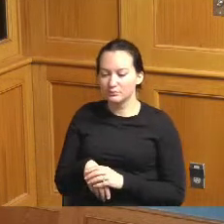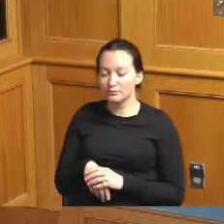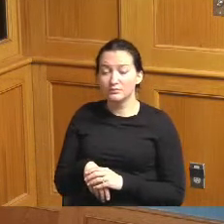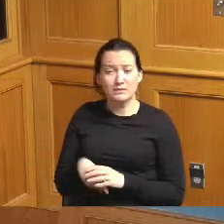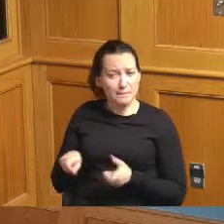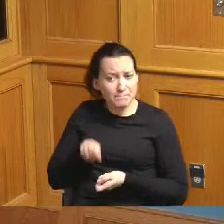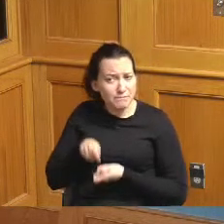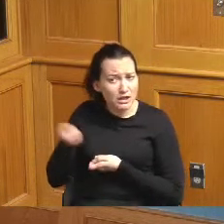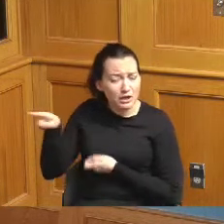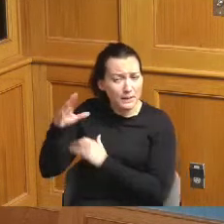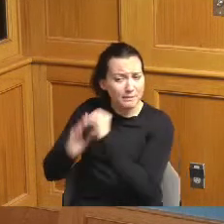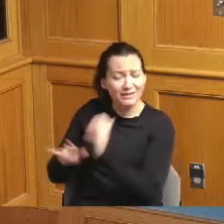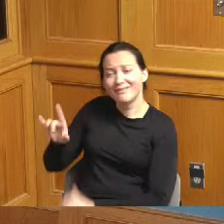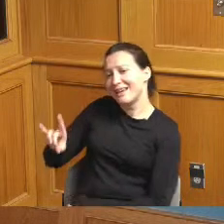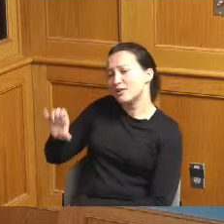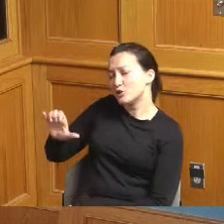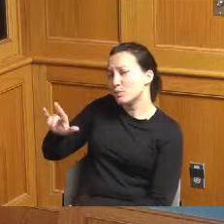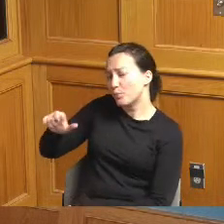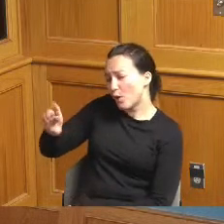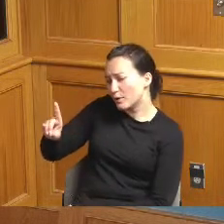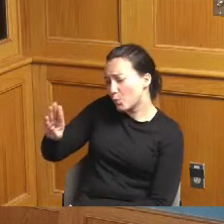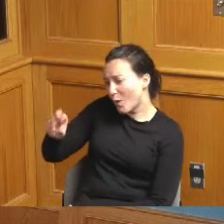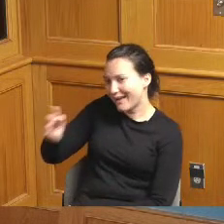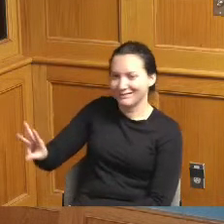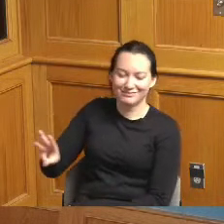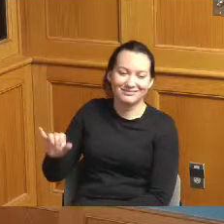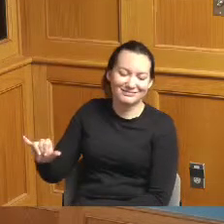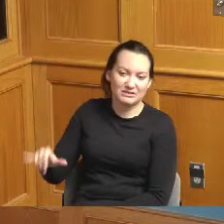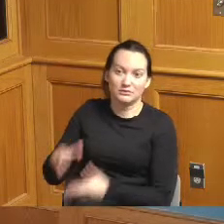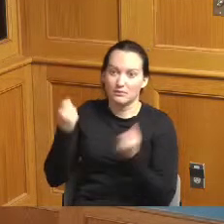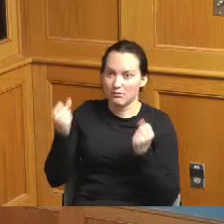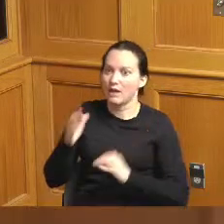particular building 800 Broadway suffers from what a lot of the buildings constructed at that